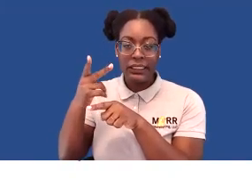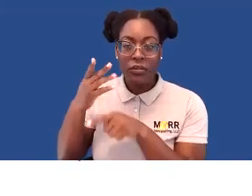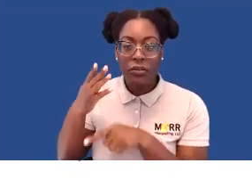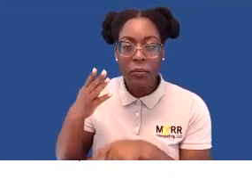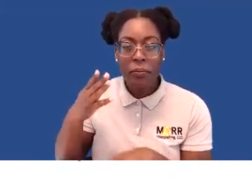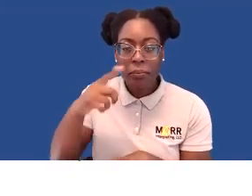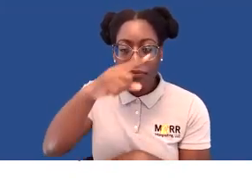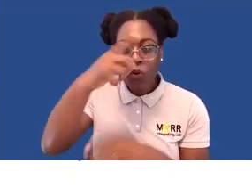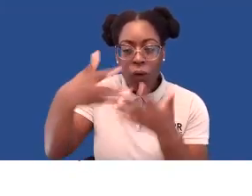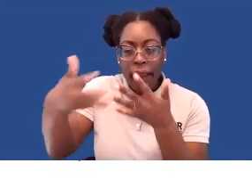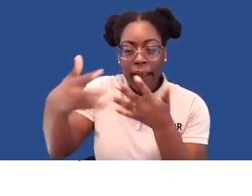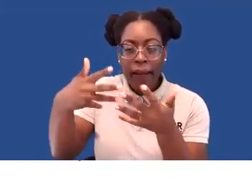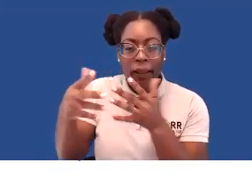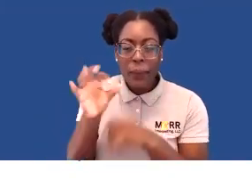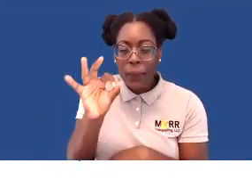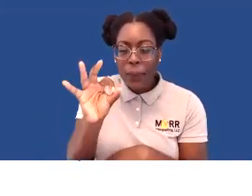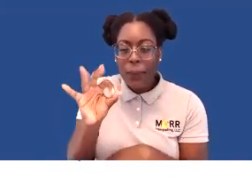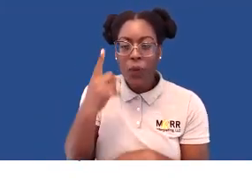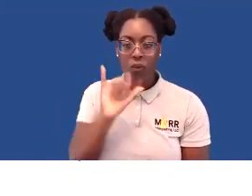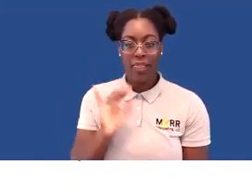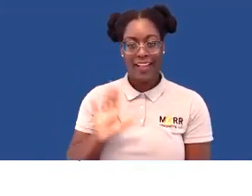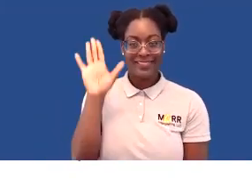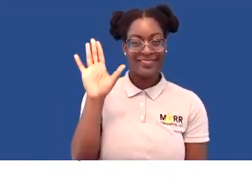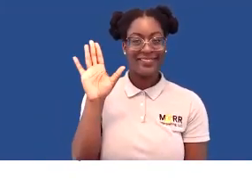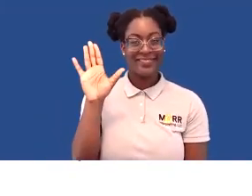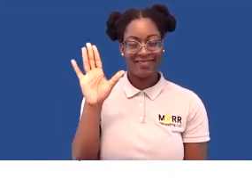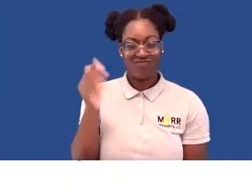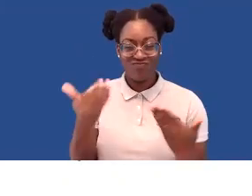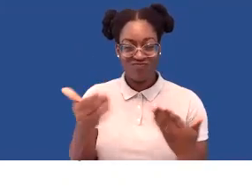And now I will turn it over to Elle to facilitate discussion.